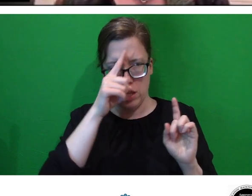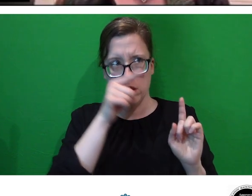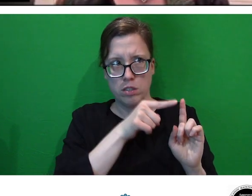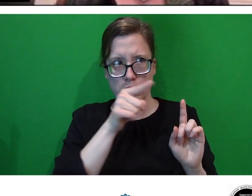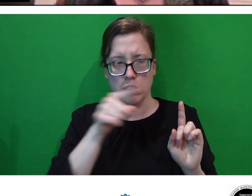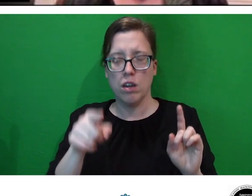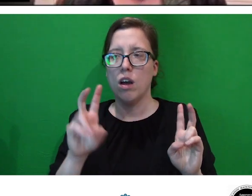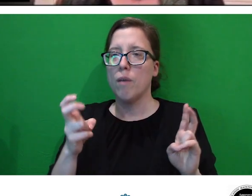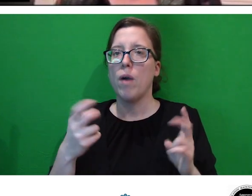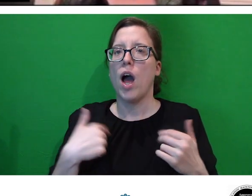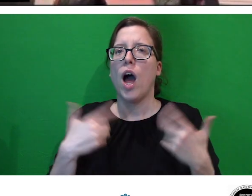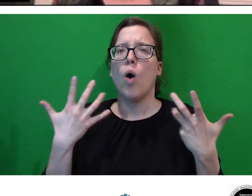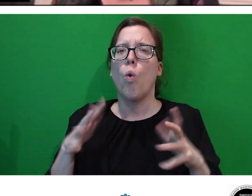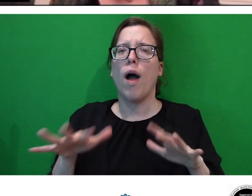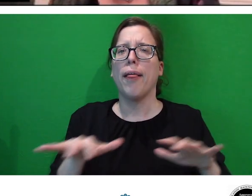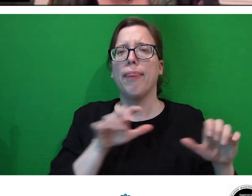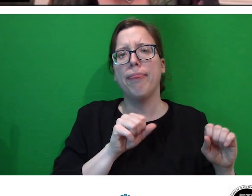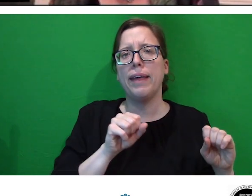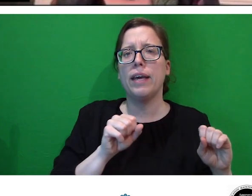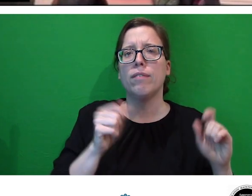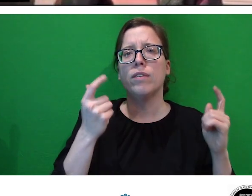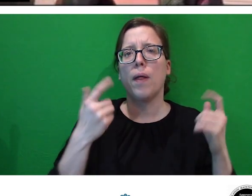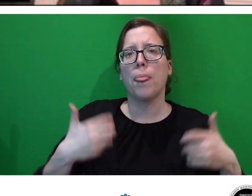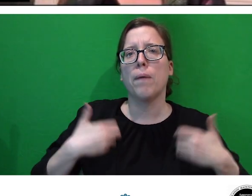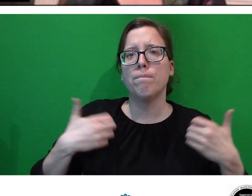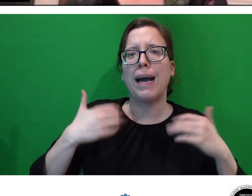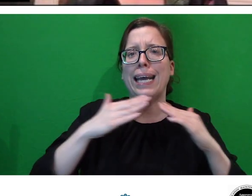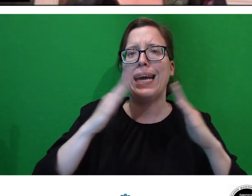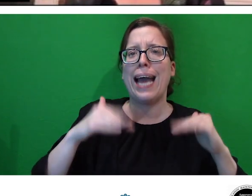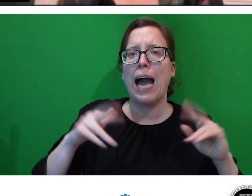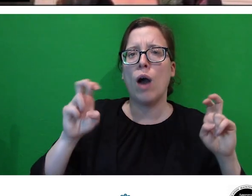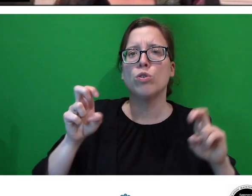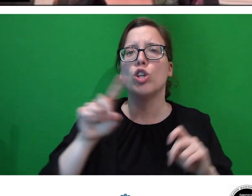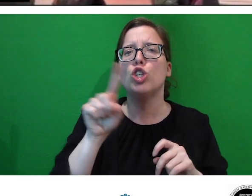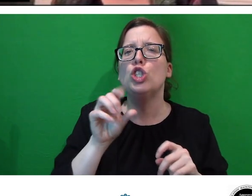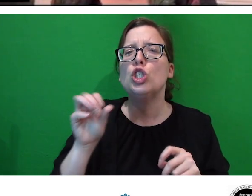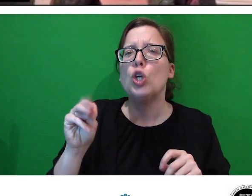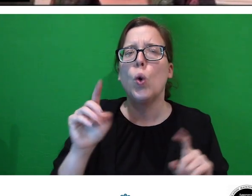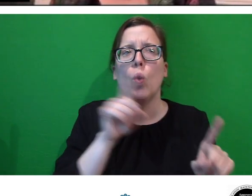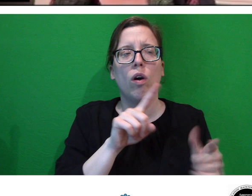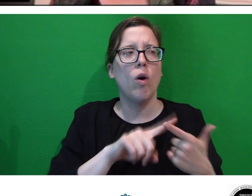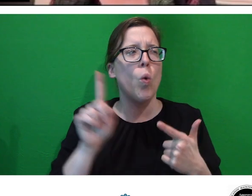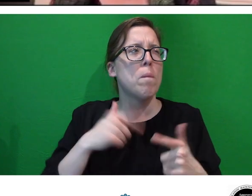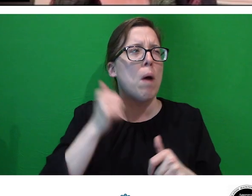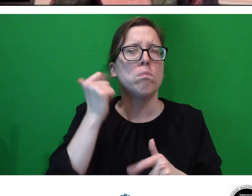those communication behaviors for the kiddo. Just think, what could this kid be saying?